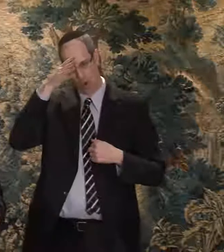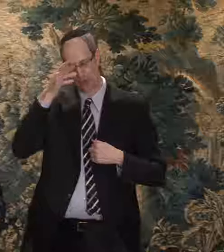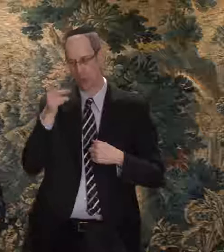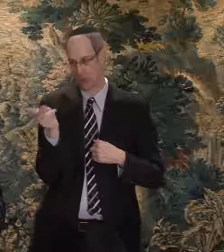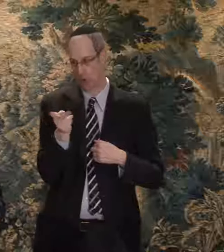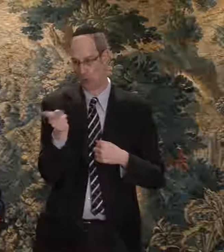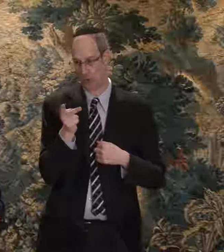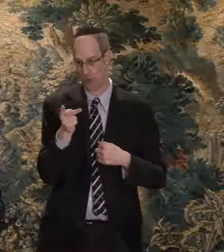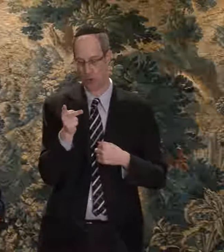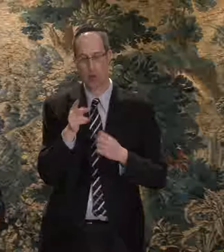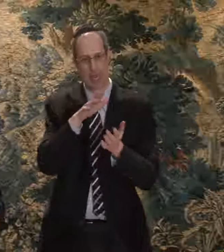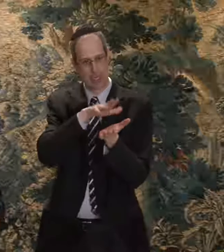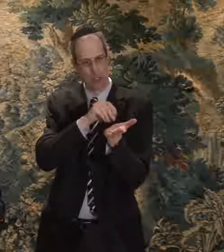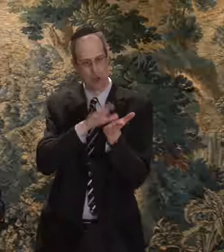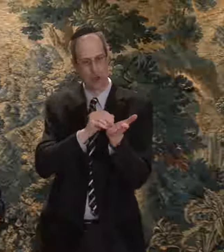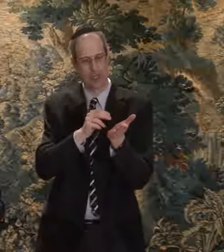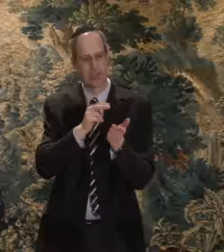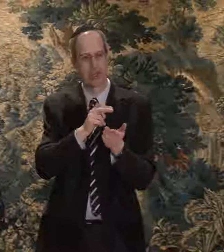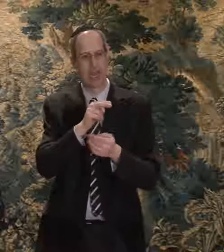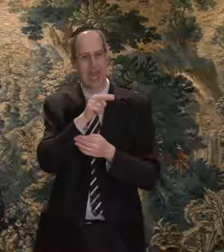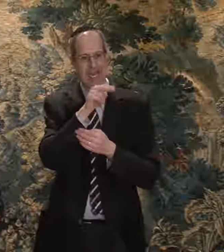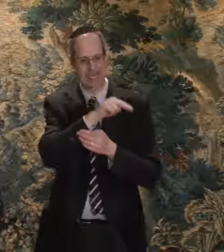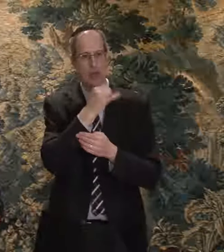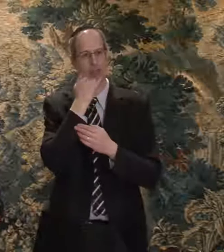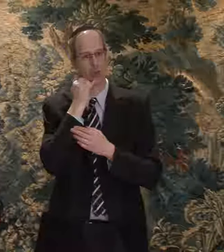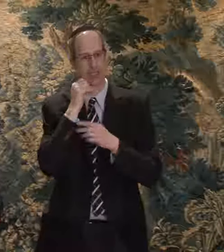there you share all together same time you bottle high murmurs rapprochement